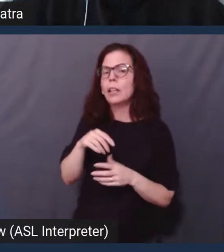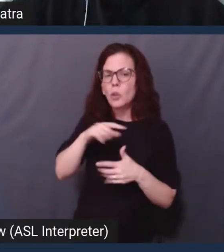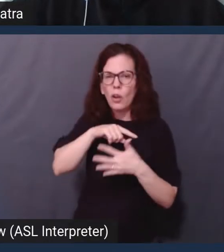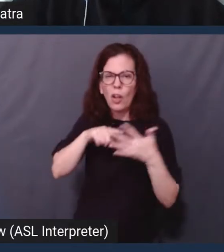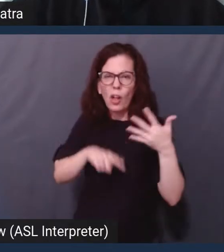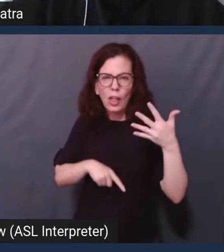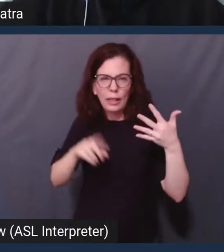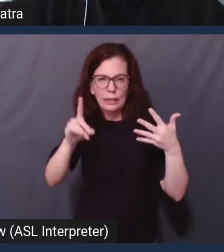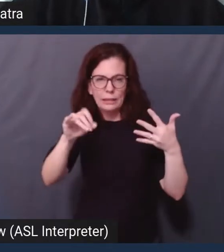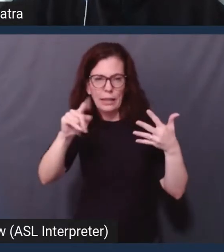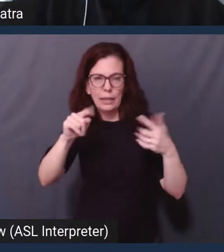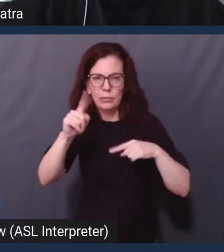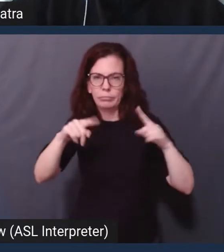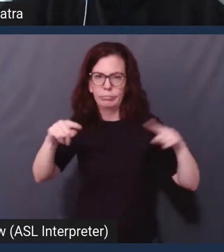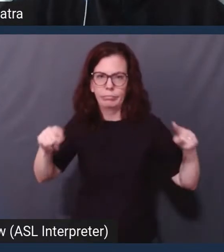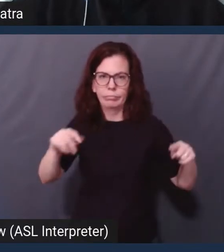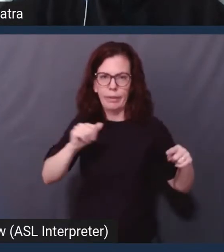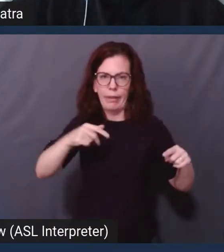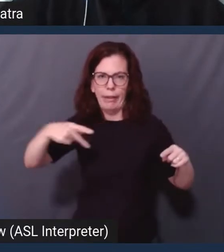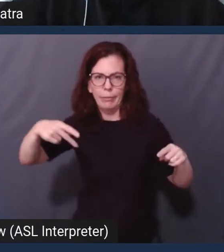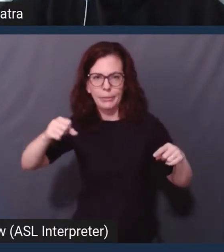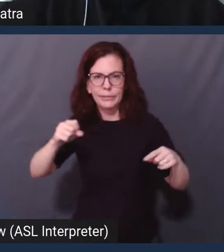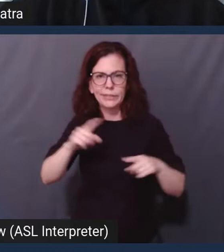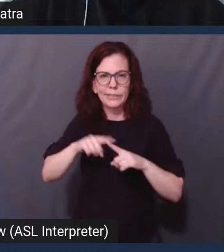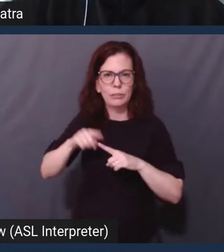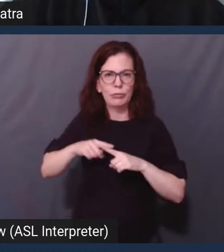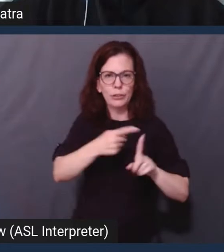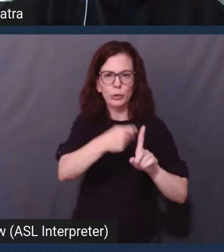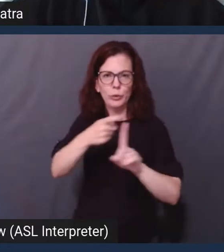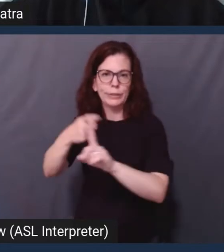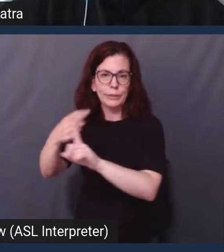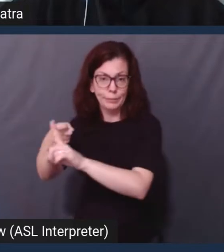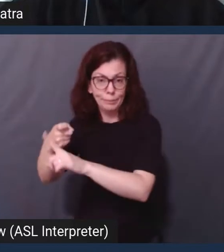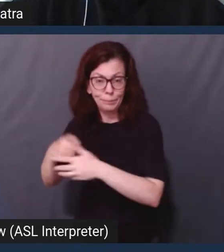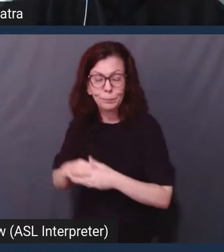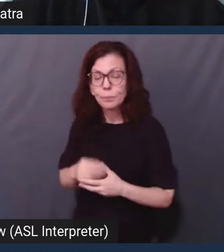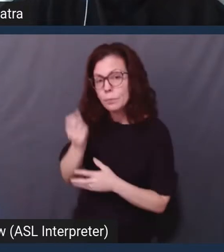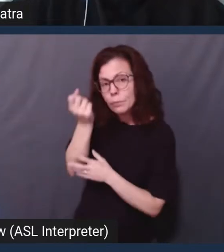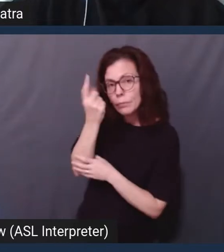in different applications or different stores. Now, data just sitting there,